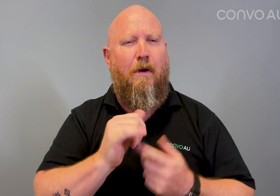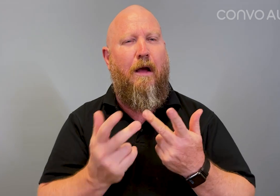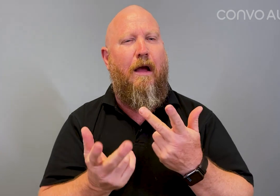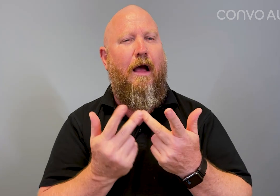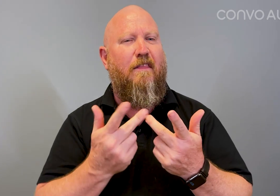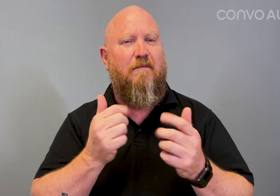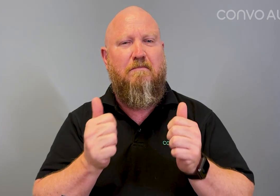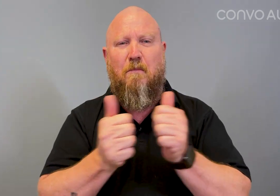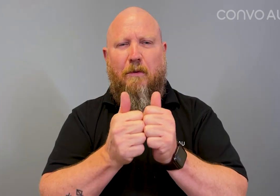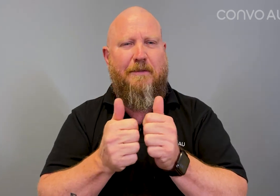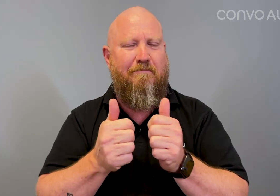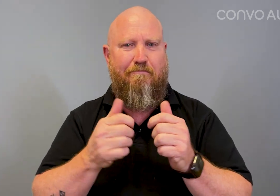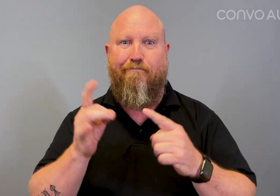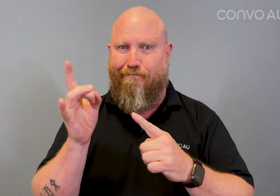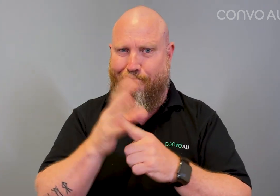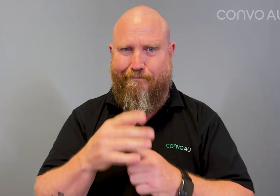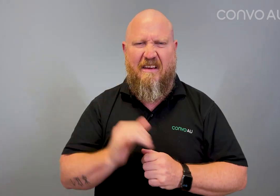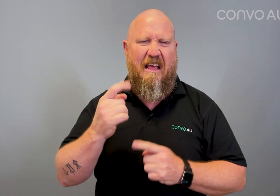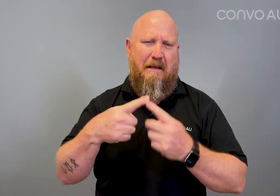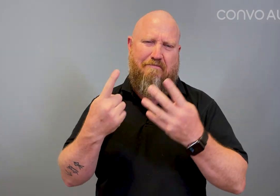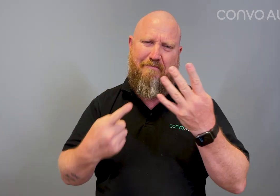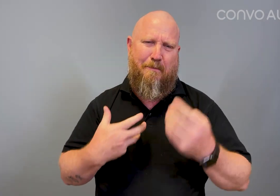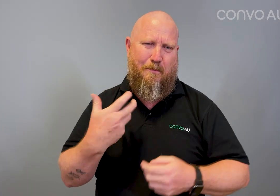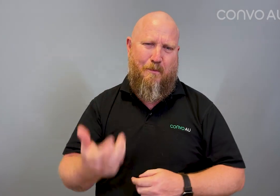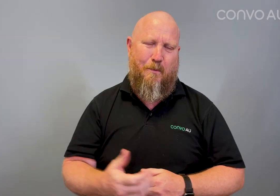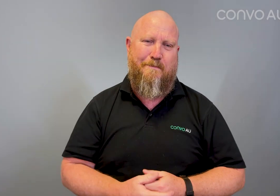other vital appointments and more.